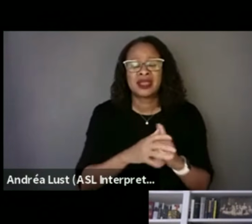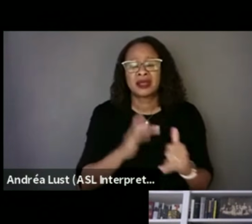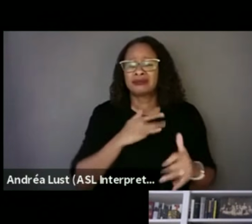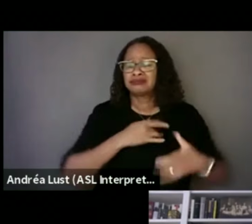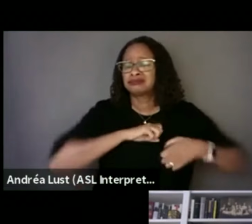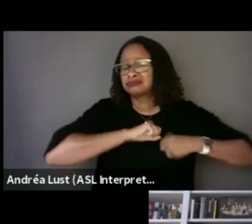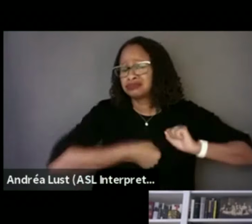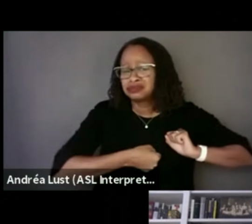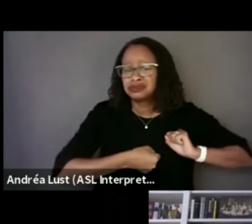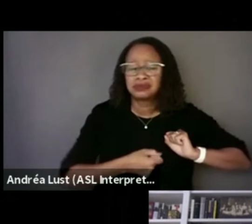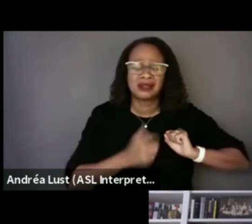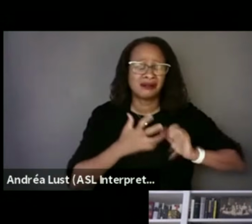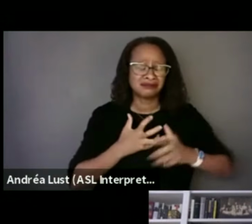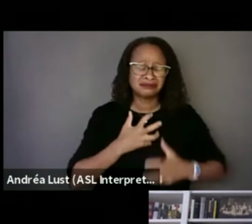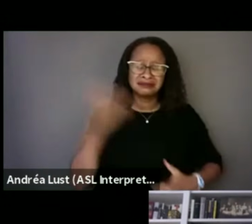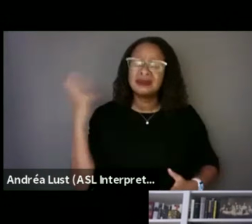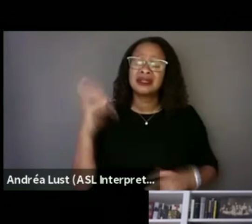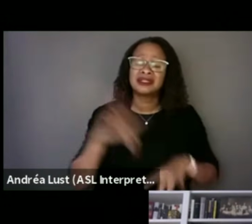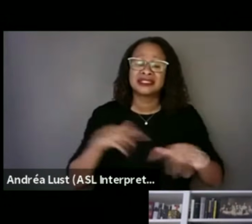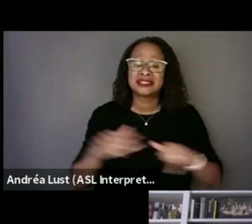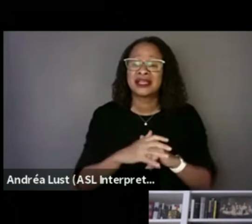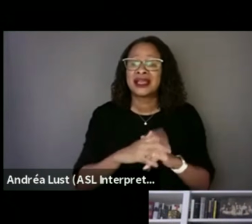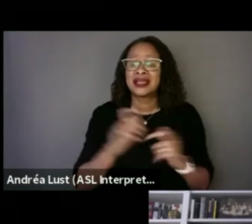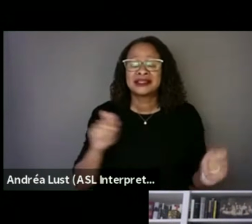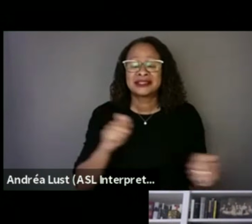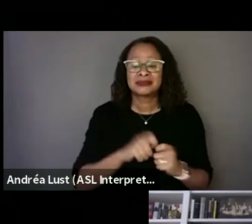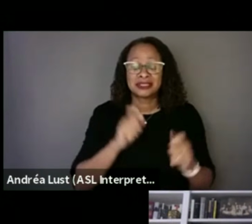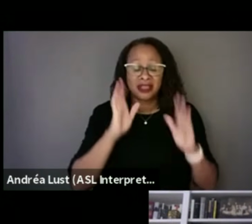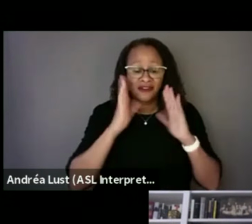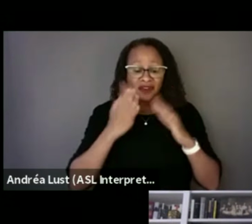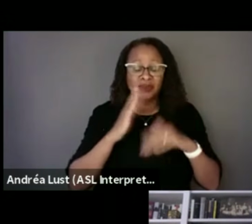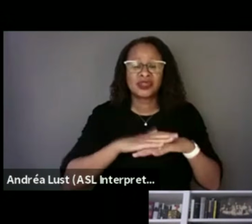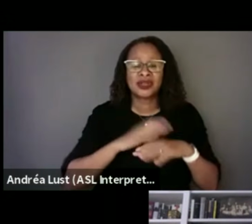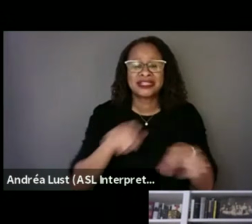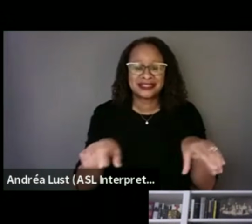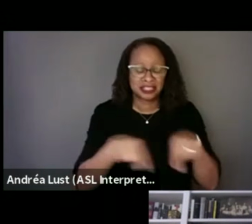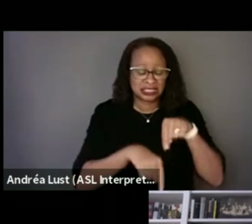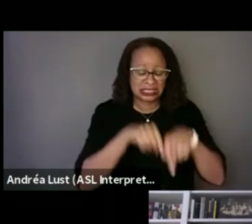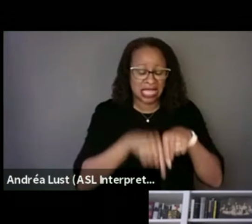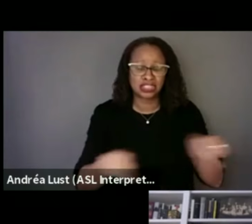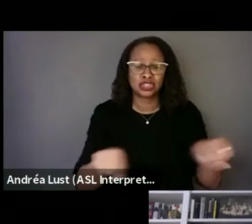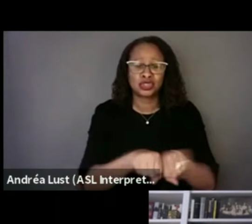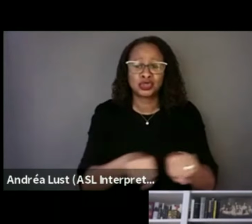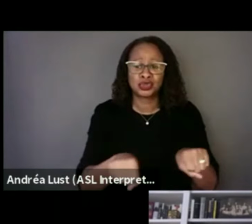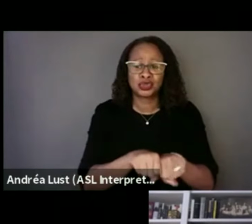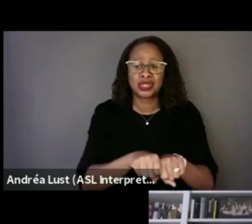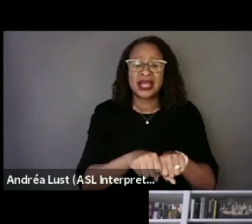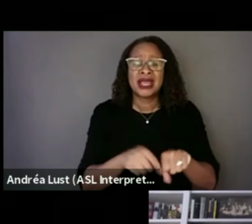and outraged and in particular focusing on his socks and shoes. His shoes had these Velcro ties.